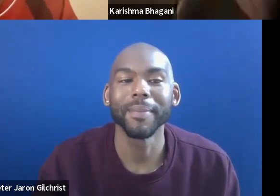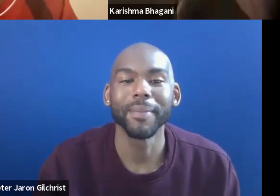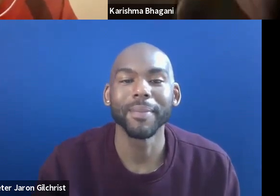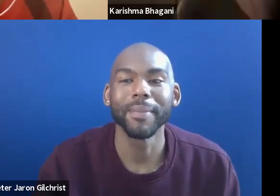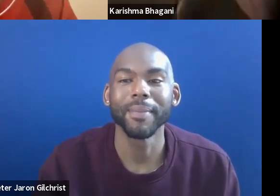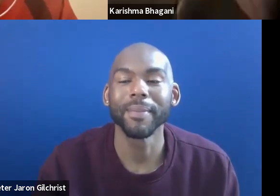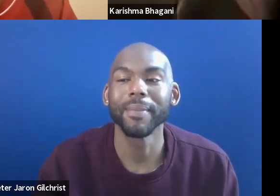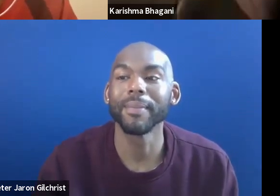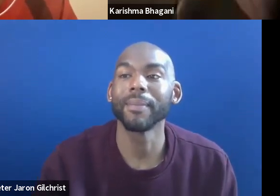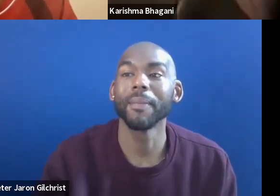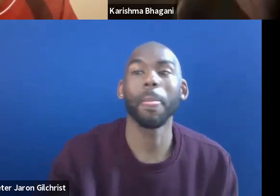And I just also want.